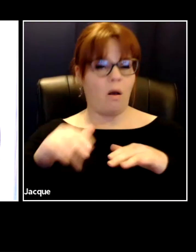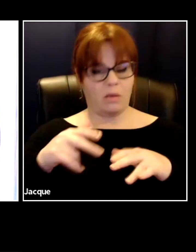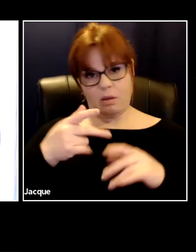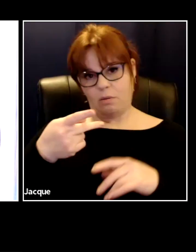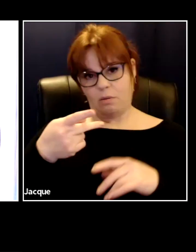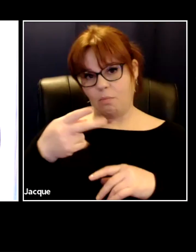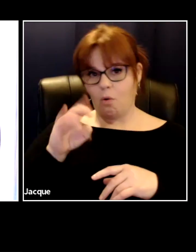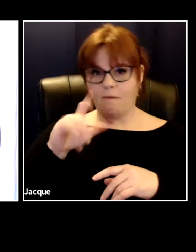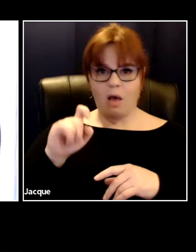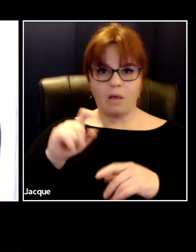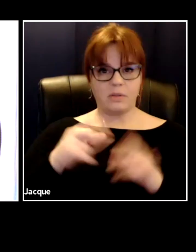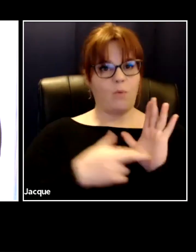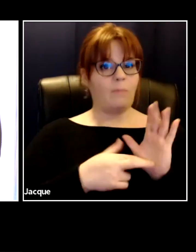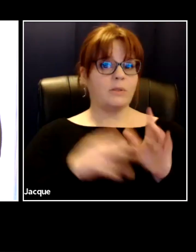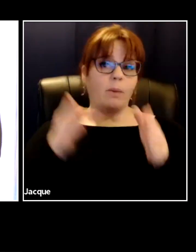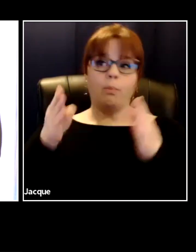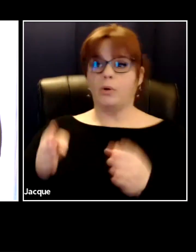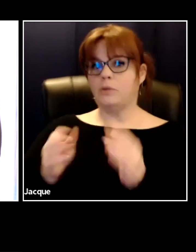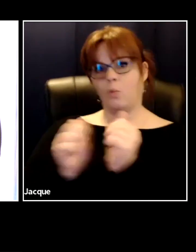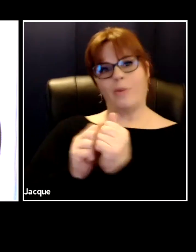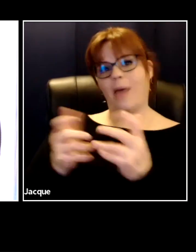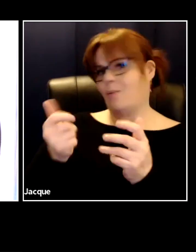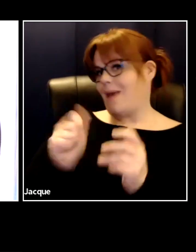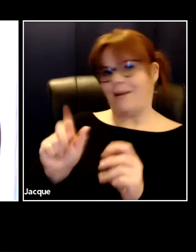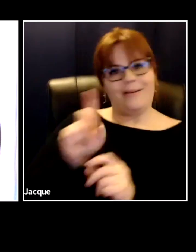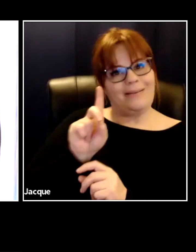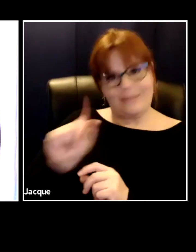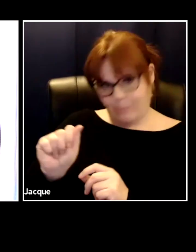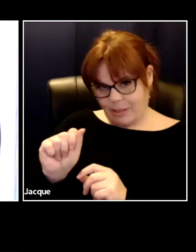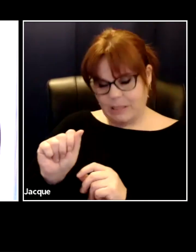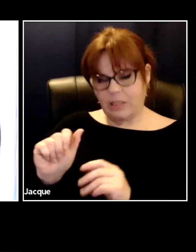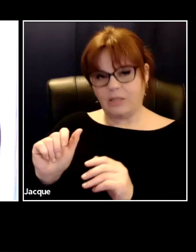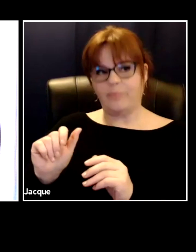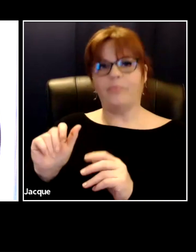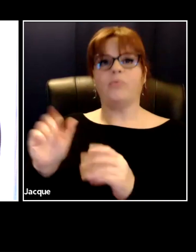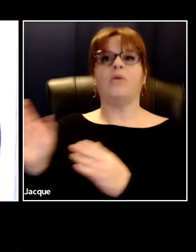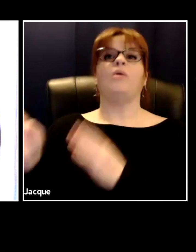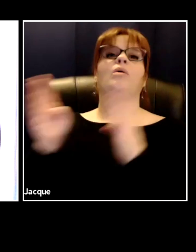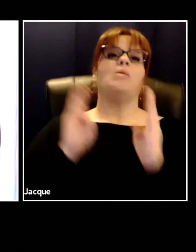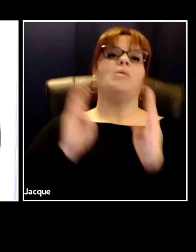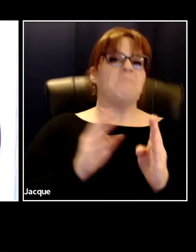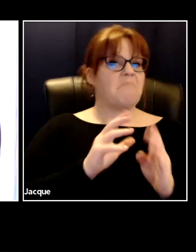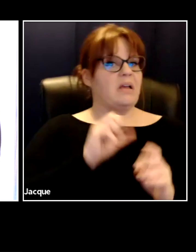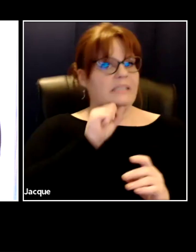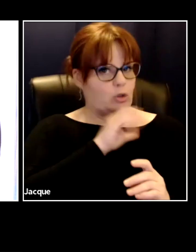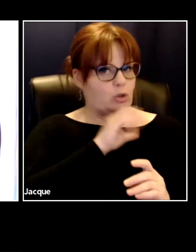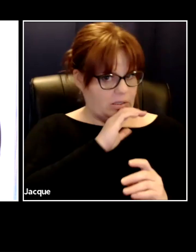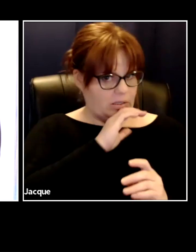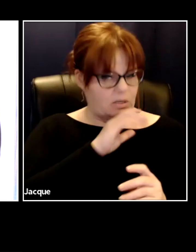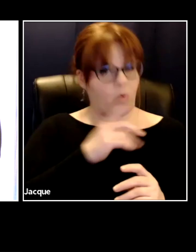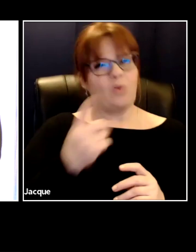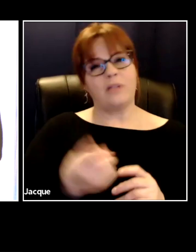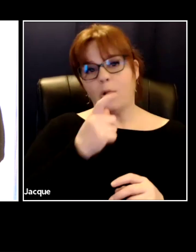no disabilities in a in a normalized sense, a uh a elderly user or someone who uses a cane again in